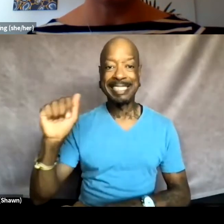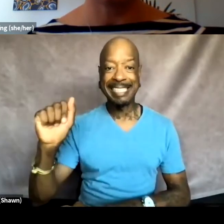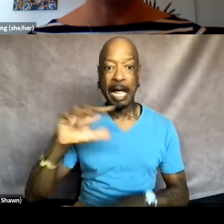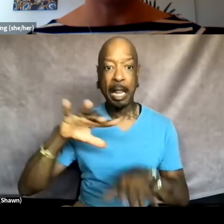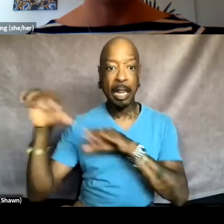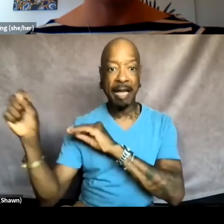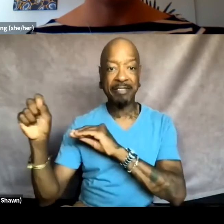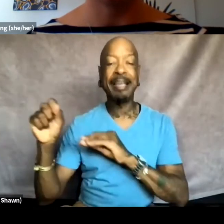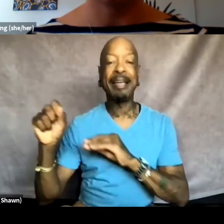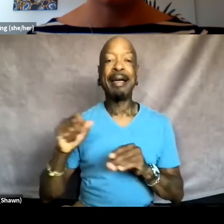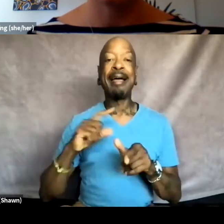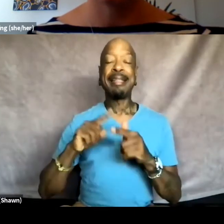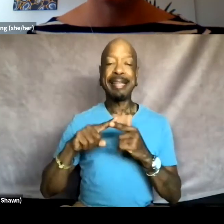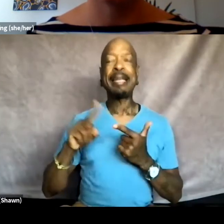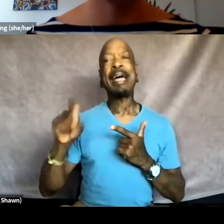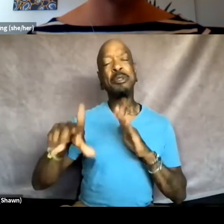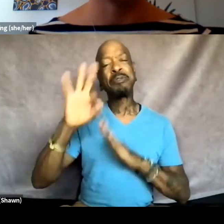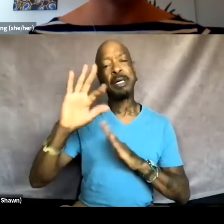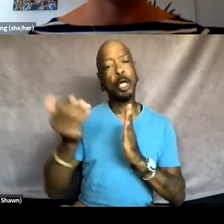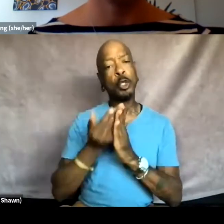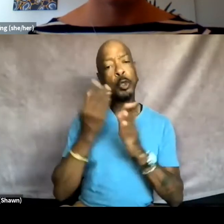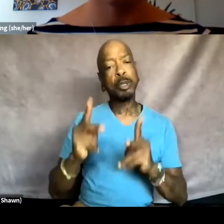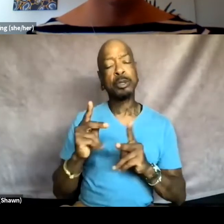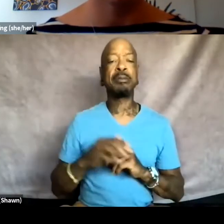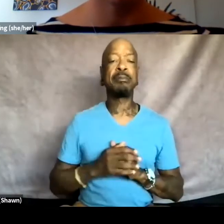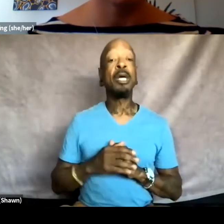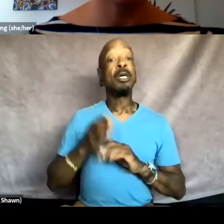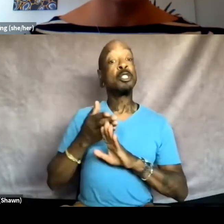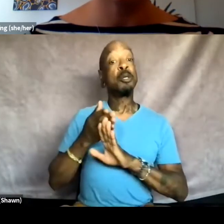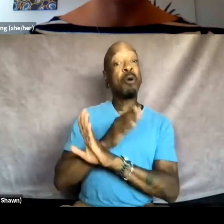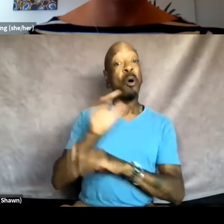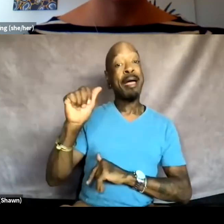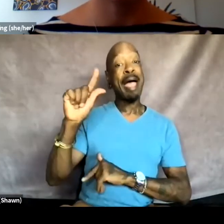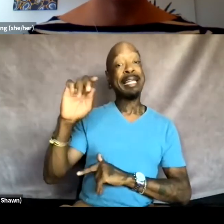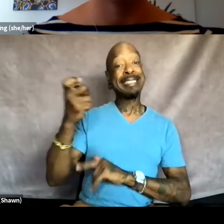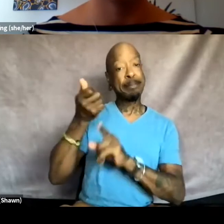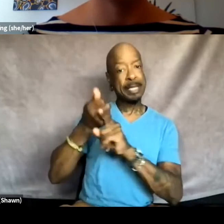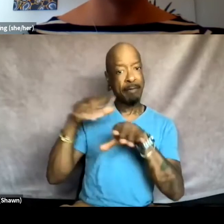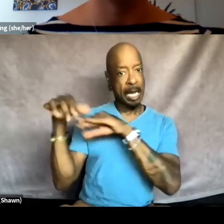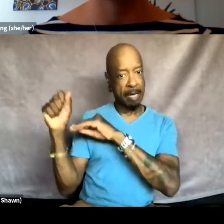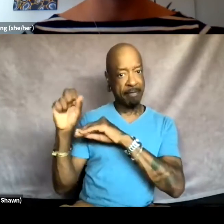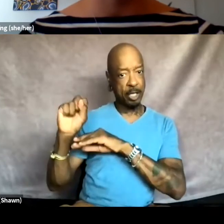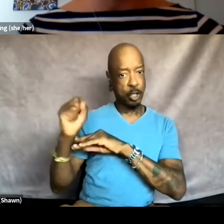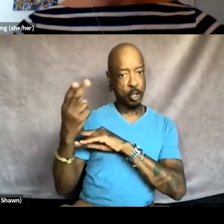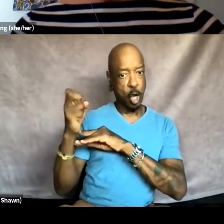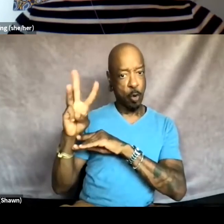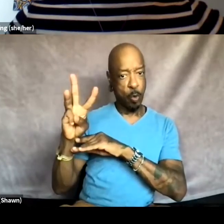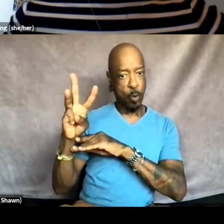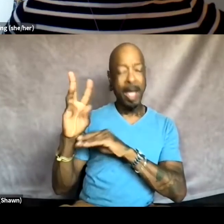unquote her know person prior to Alex leaving the show how did you feel of Alex becoming